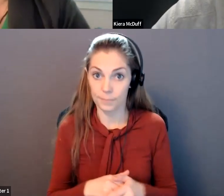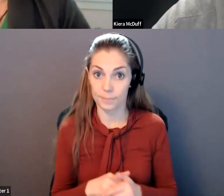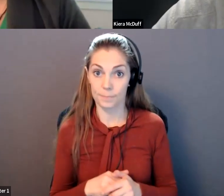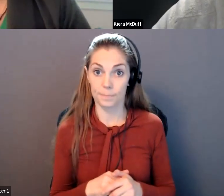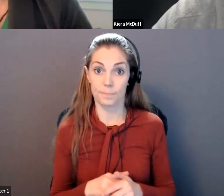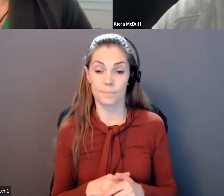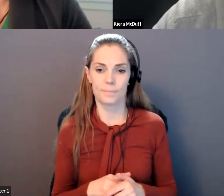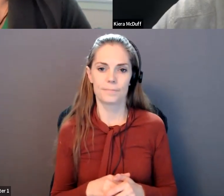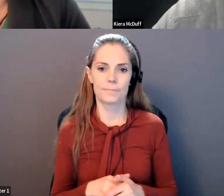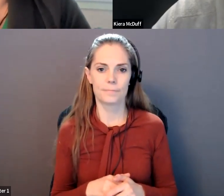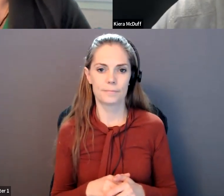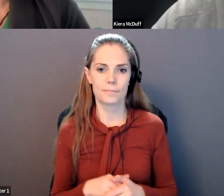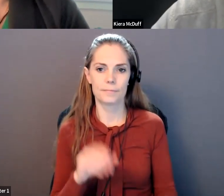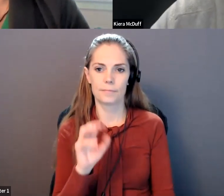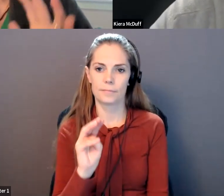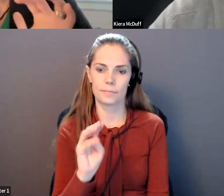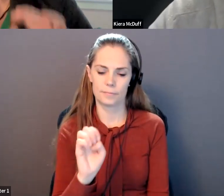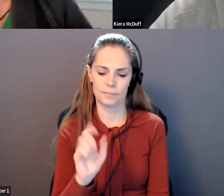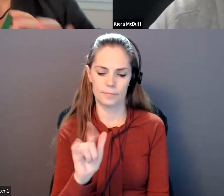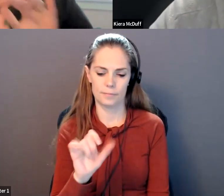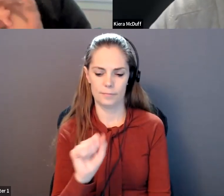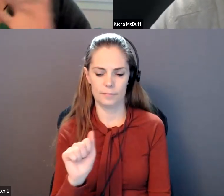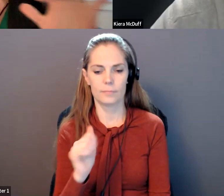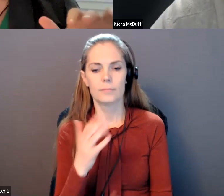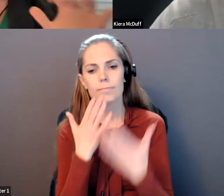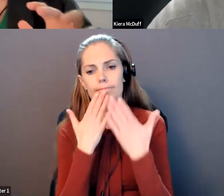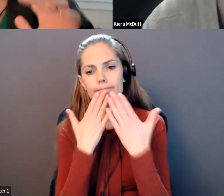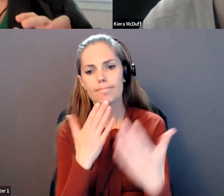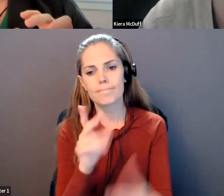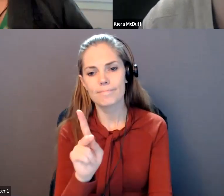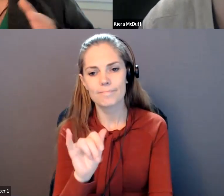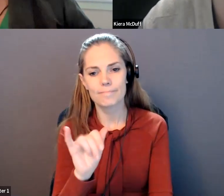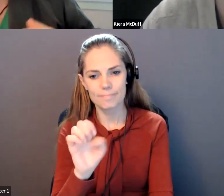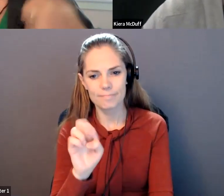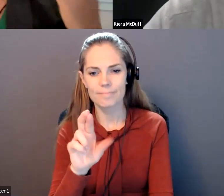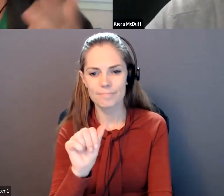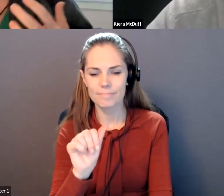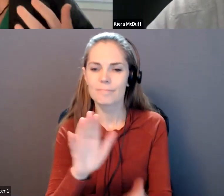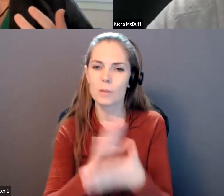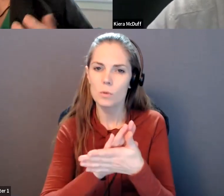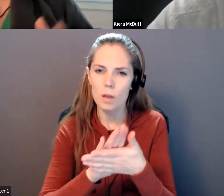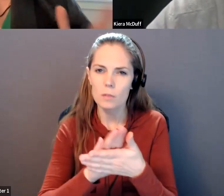Thank you so much Kiera. That gave us a really nice Foundation to really have an understanding